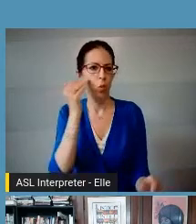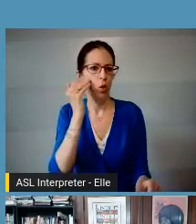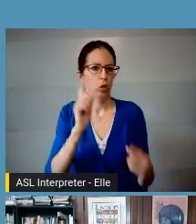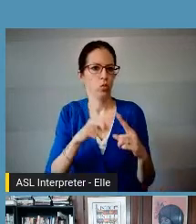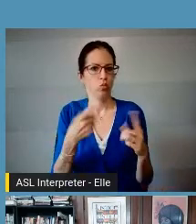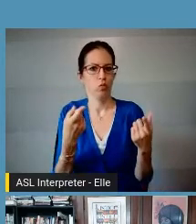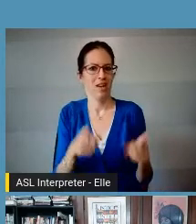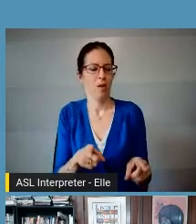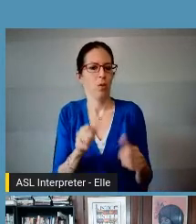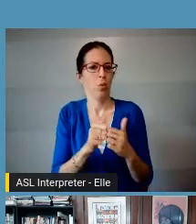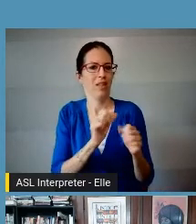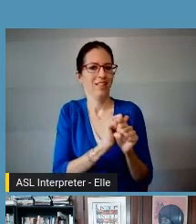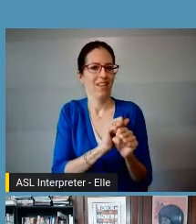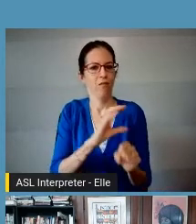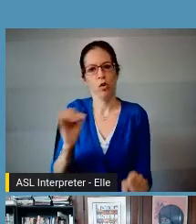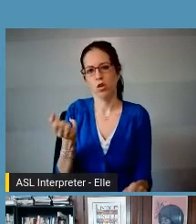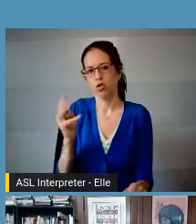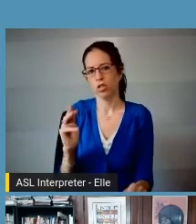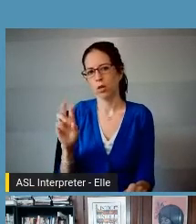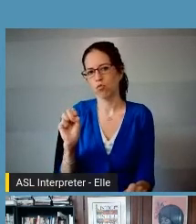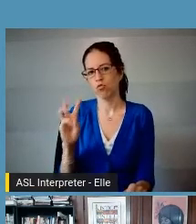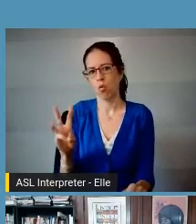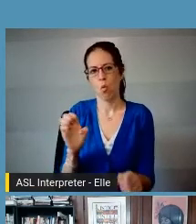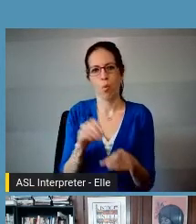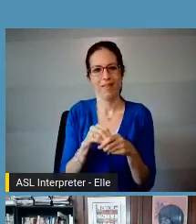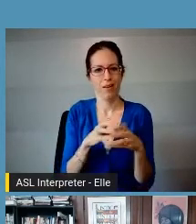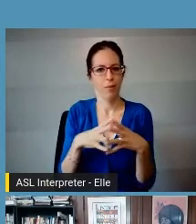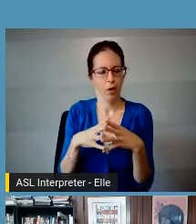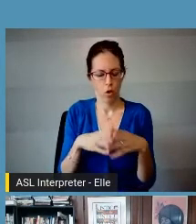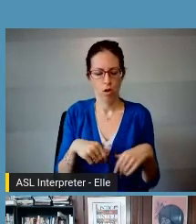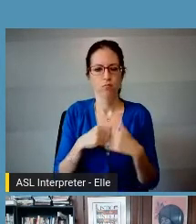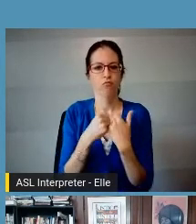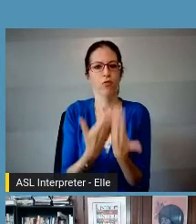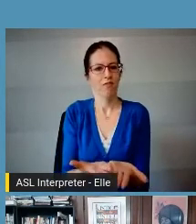and provides racial repair reconciliation and healing.